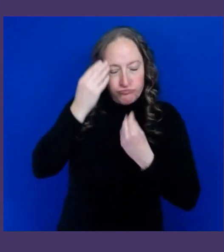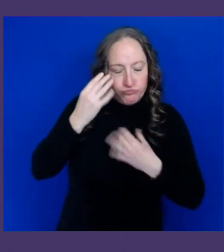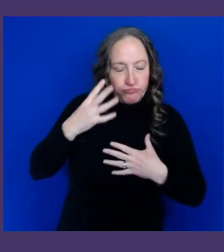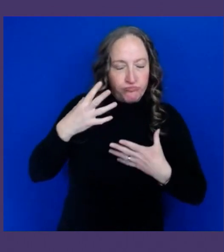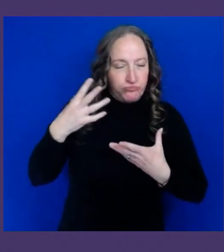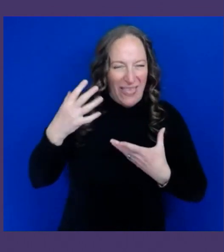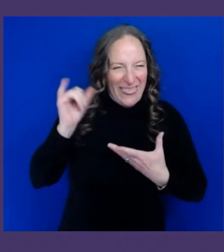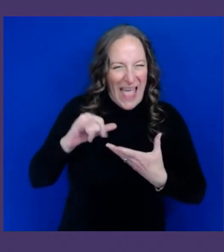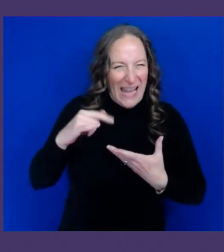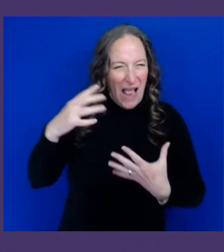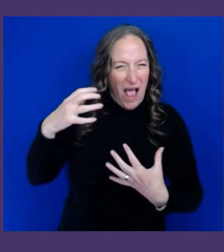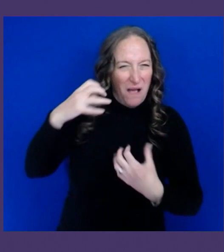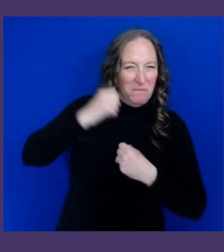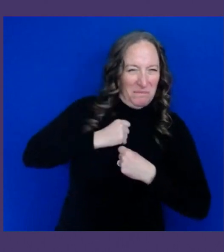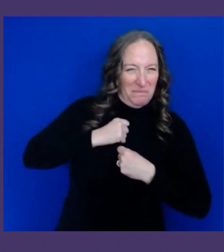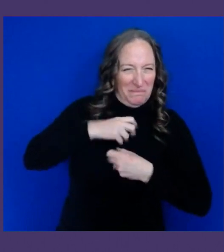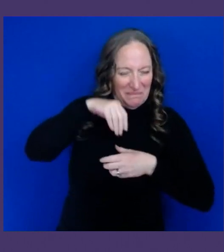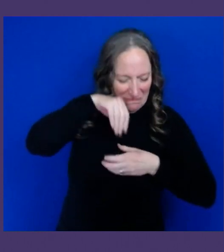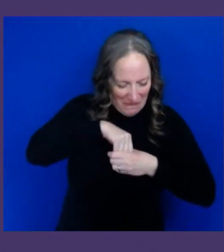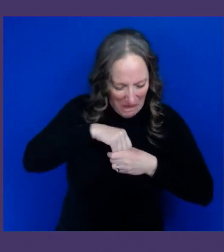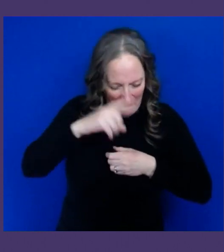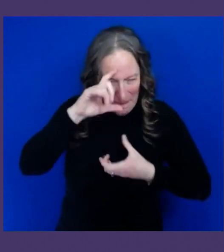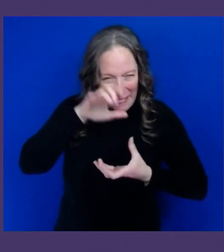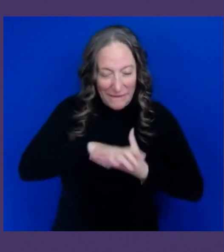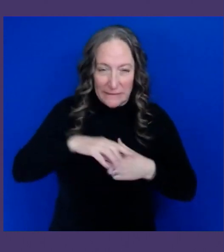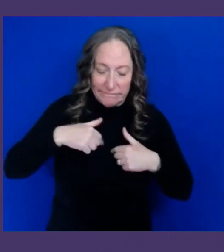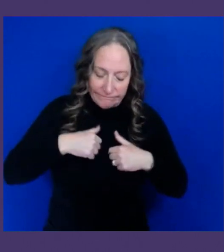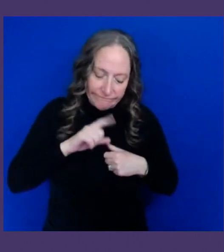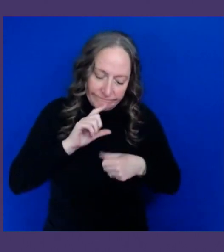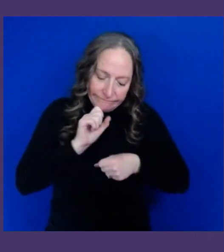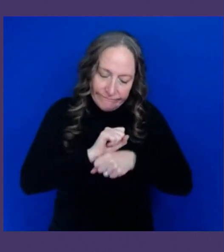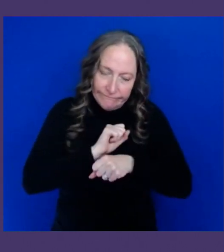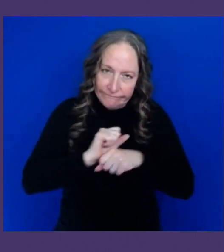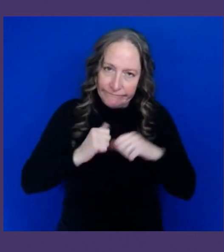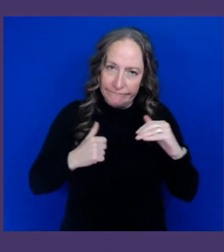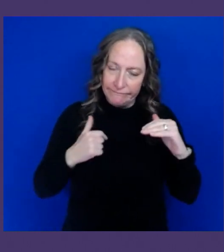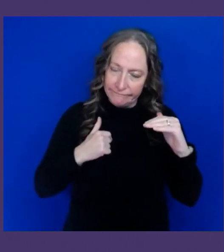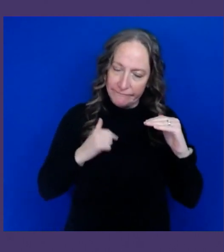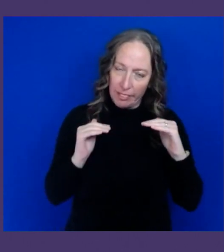believing that we actually are lesser, than we are broken,